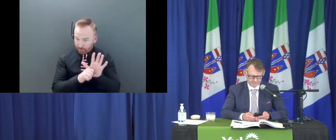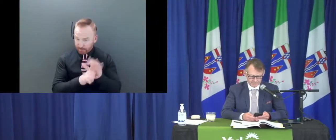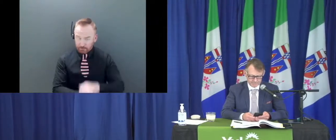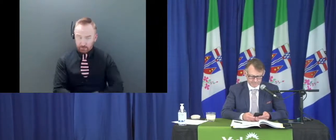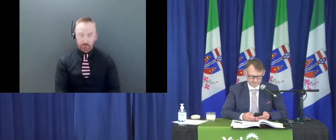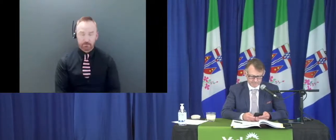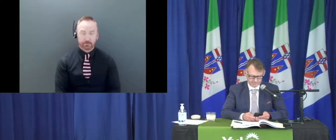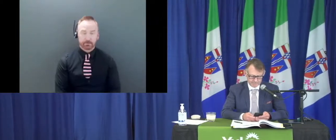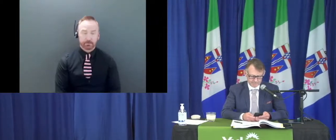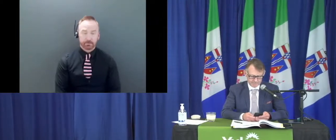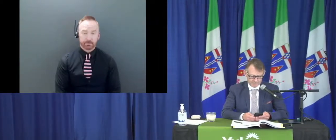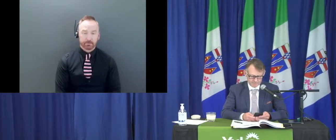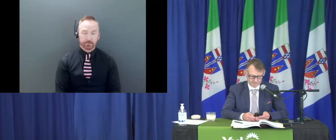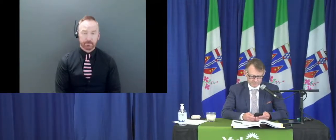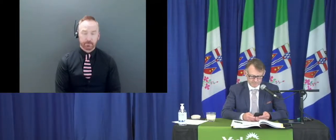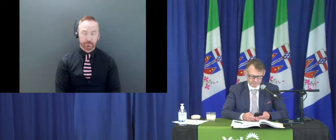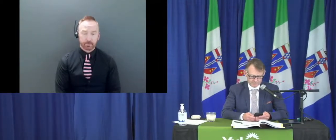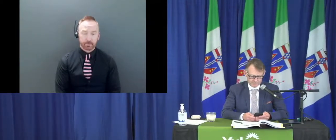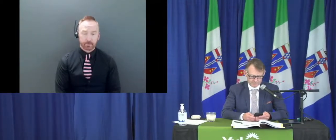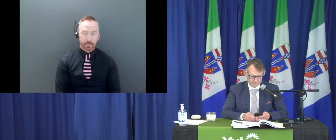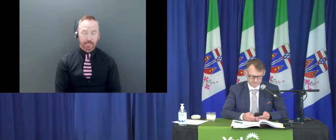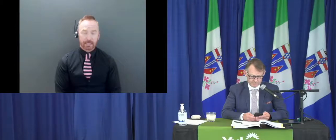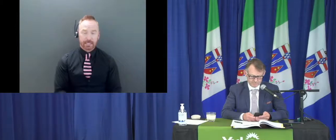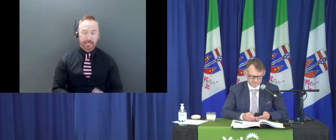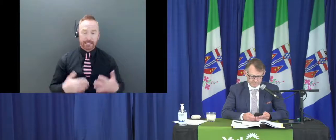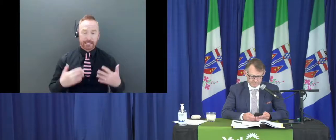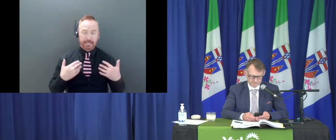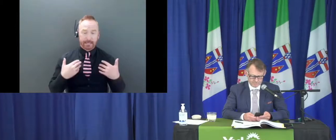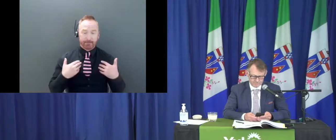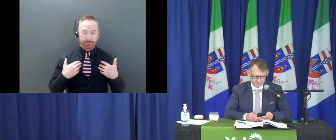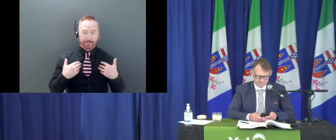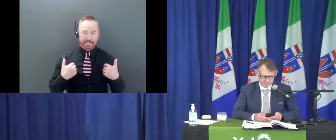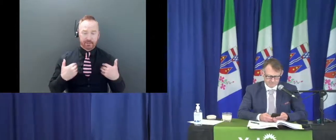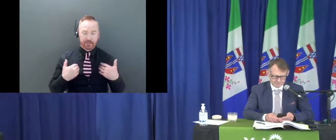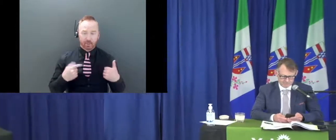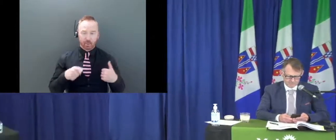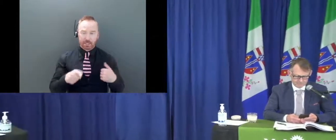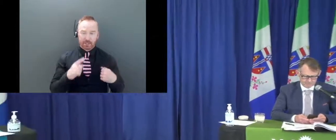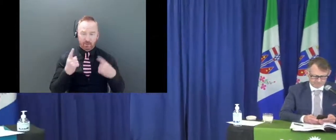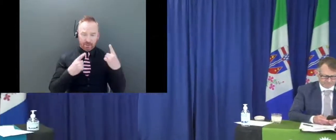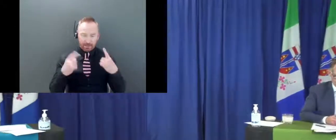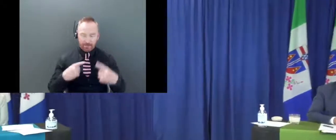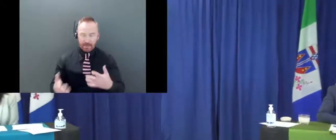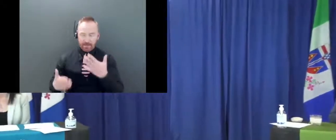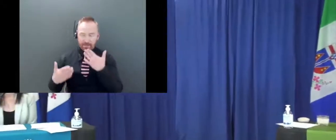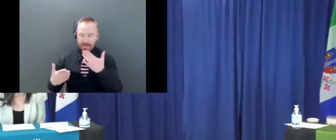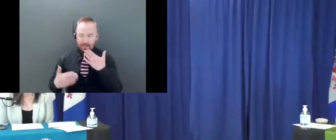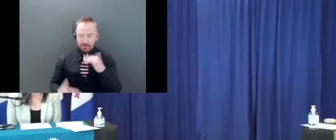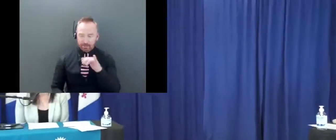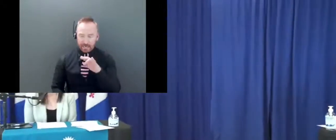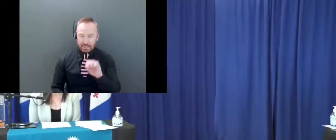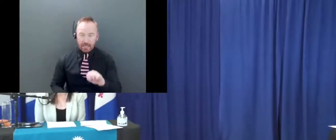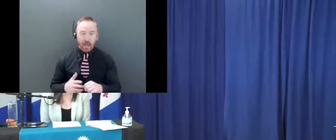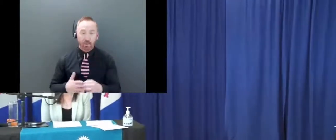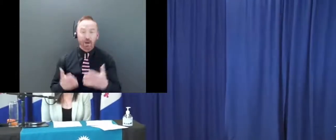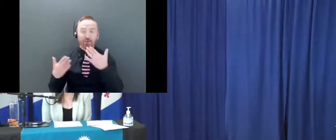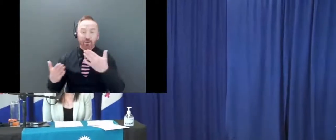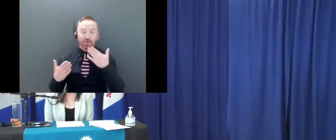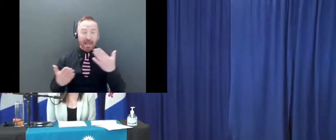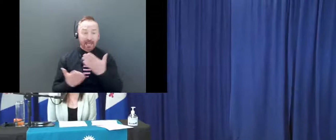morning? Minister, what do you say to concerned parents and -- Thank you very much. I'd like to thank everyone for